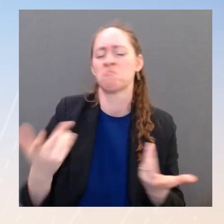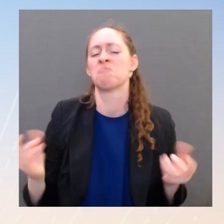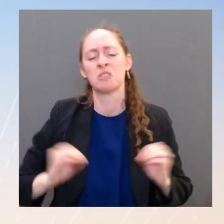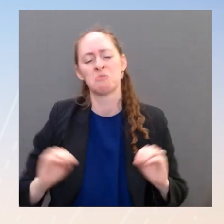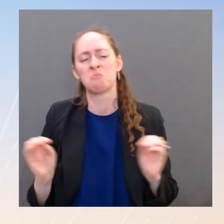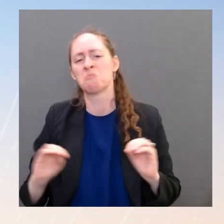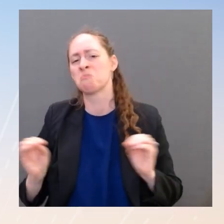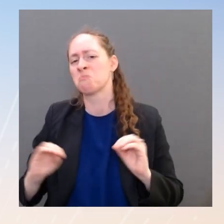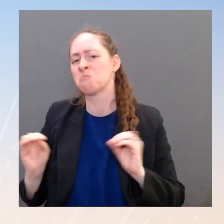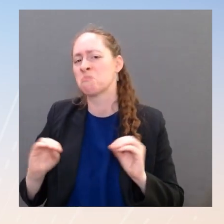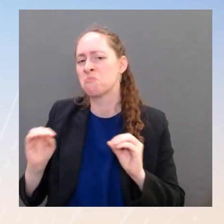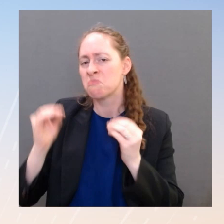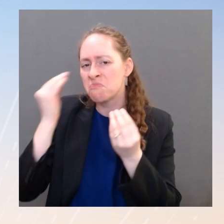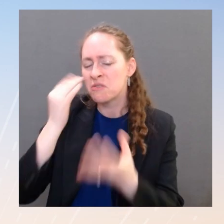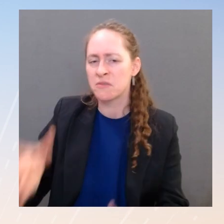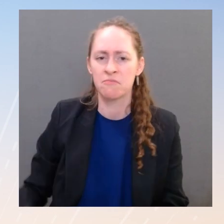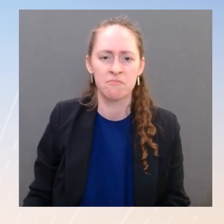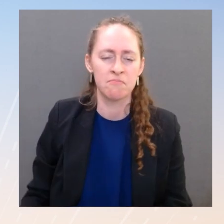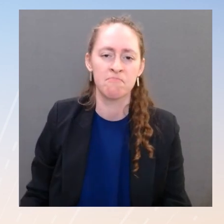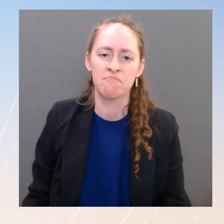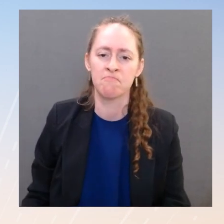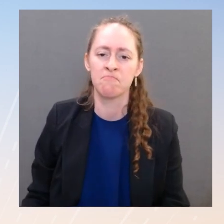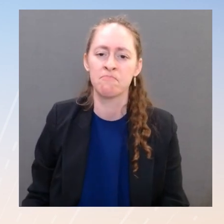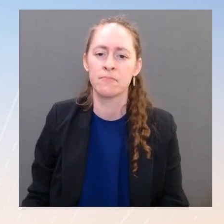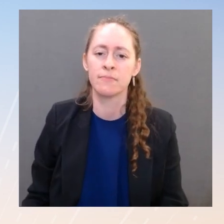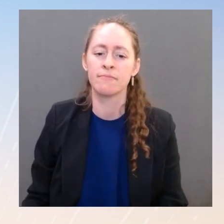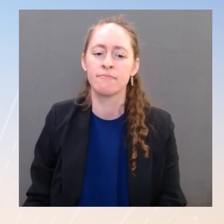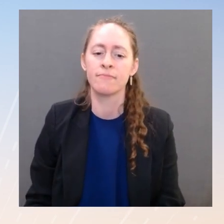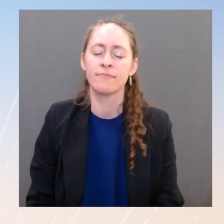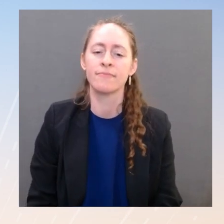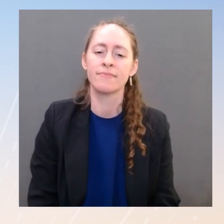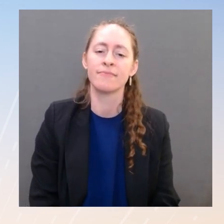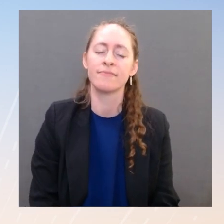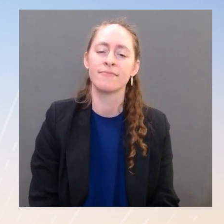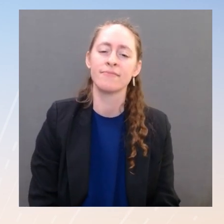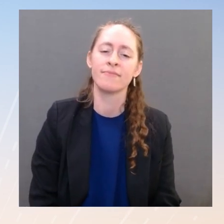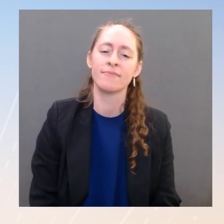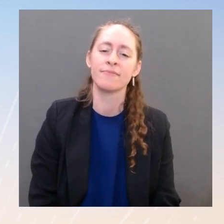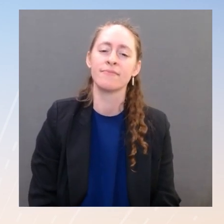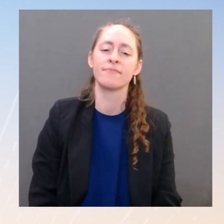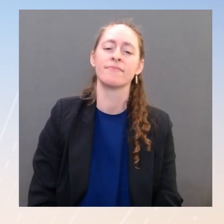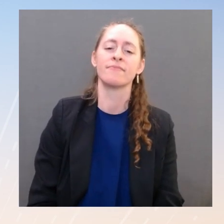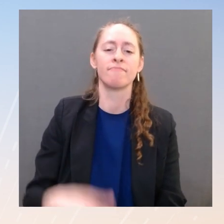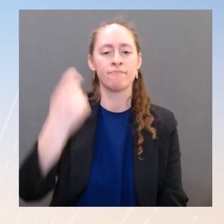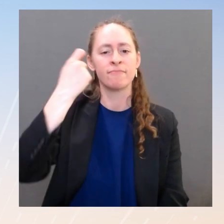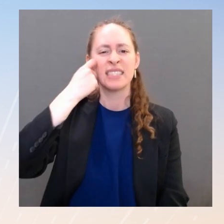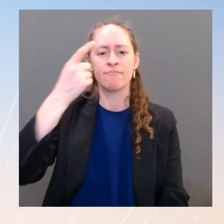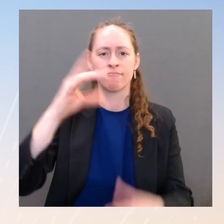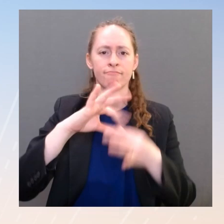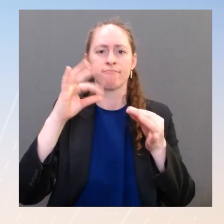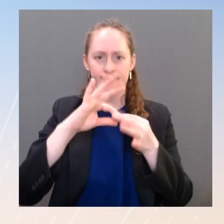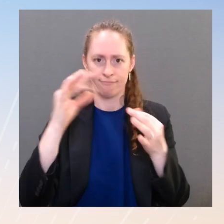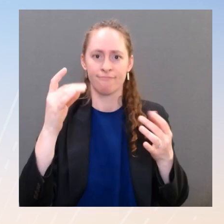he said he didn't really have any kind of preference on how Congress moved it. So, did his thinking change on this? And if so, why?